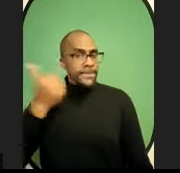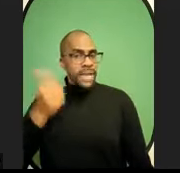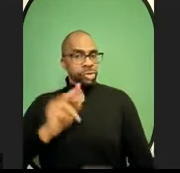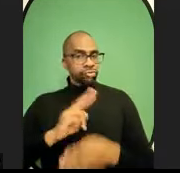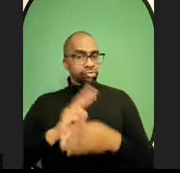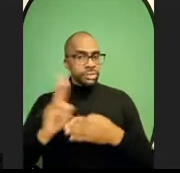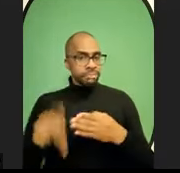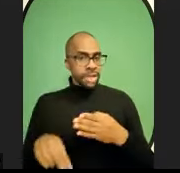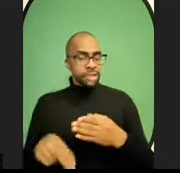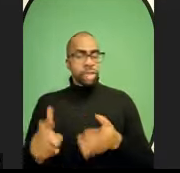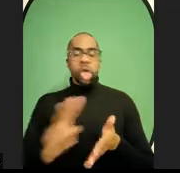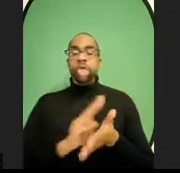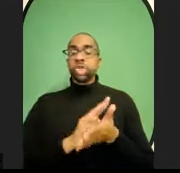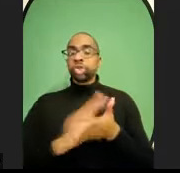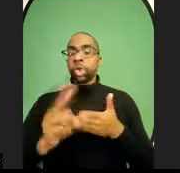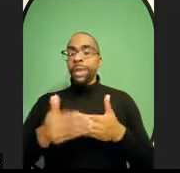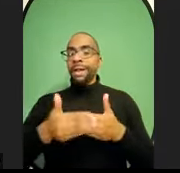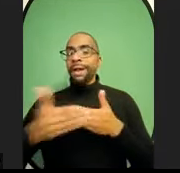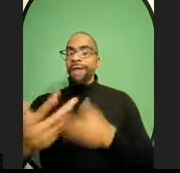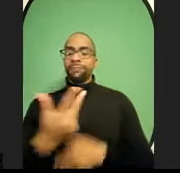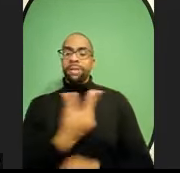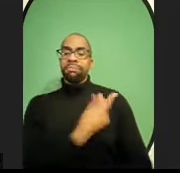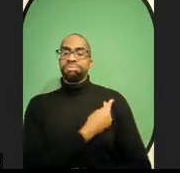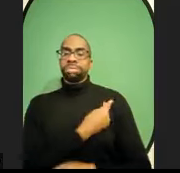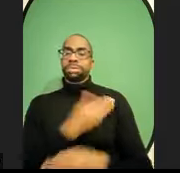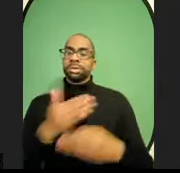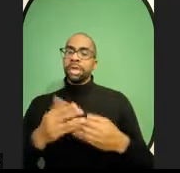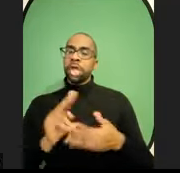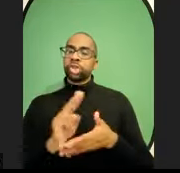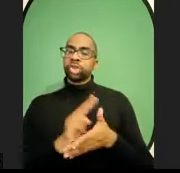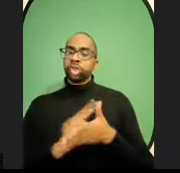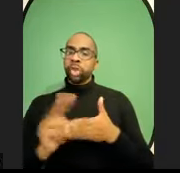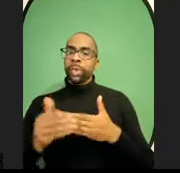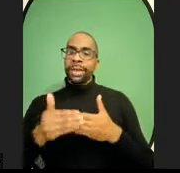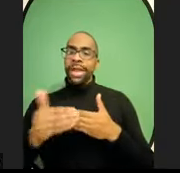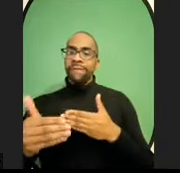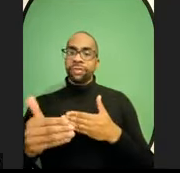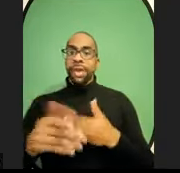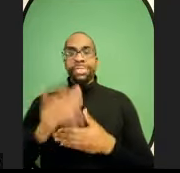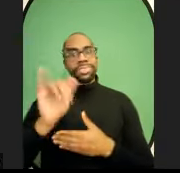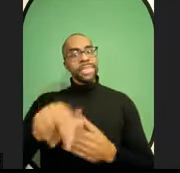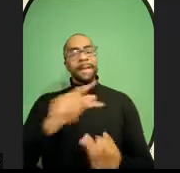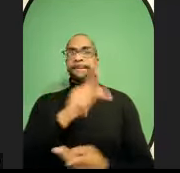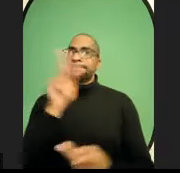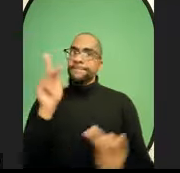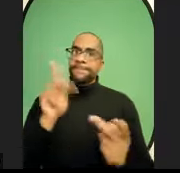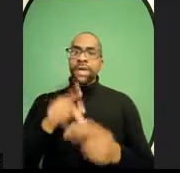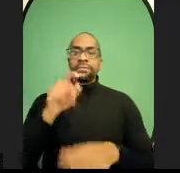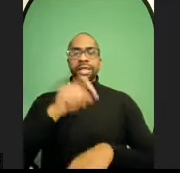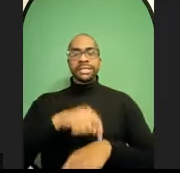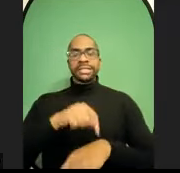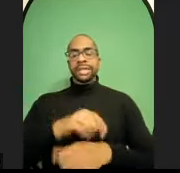udies we have seen that to get the best antibody response, it's two weeks. post vaccine post vaccine. So that would be the ideal time